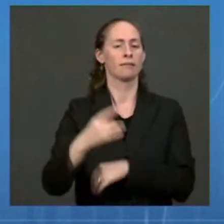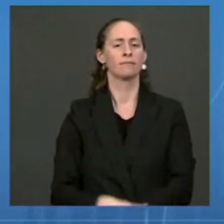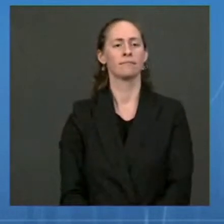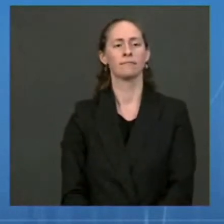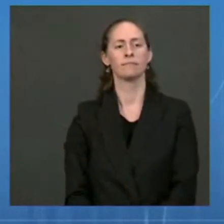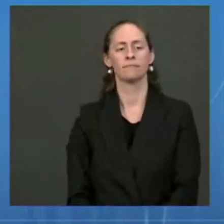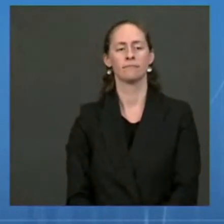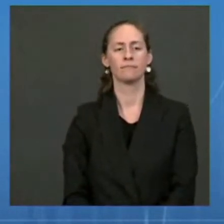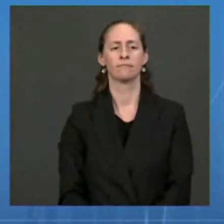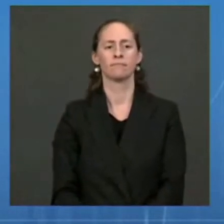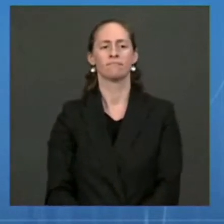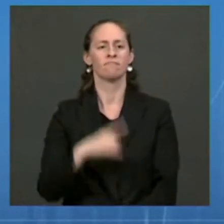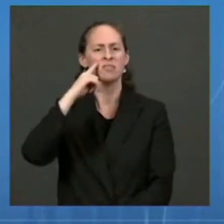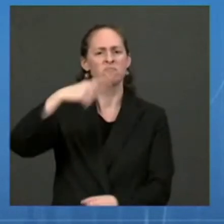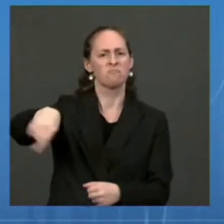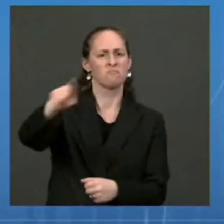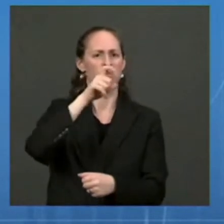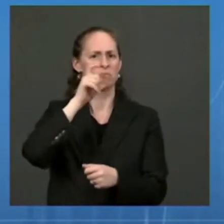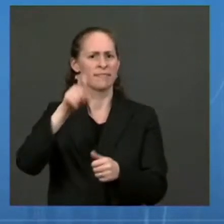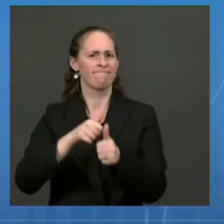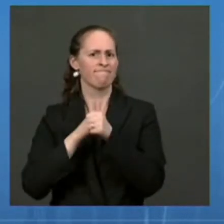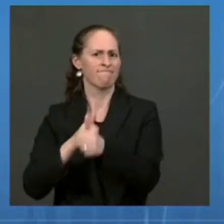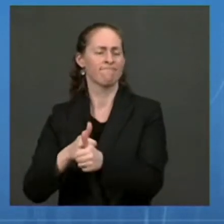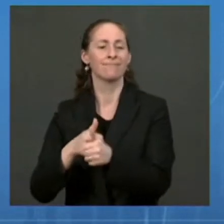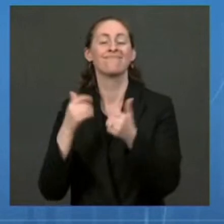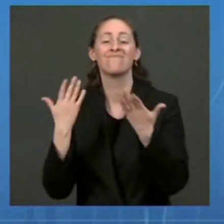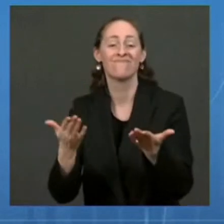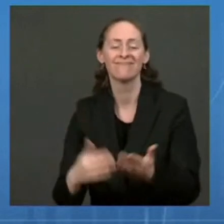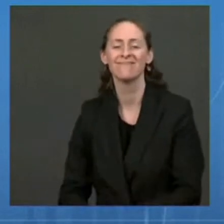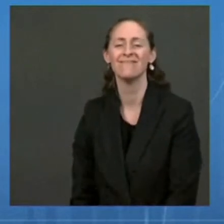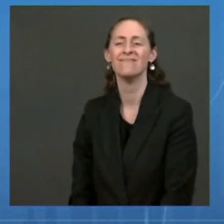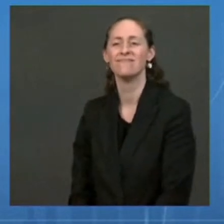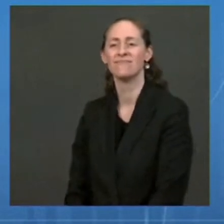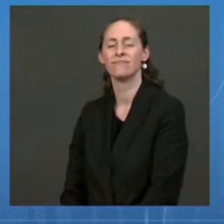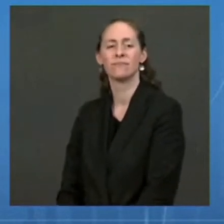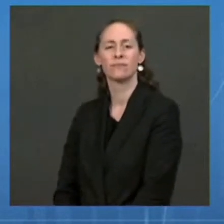FEDERAL CONTRACTORS OR THE CORRECT DEADLINE IS DECEMBER 8 AND IF I MISSPOKE AND SAID